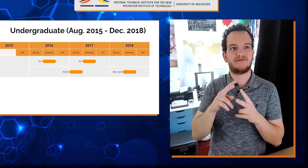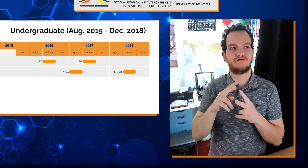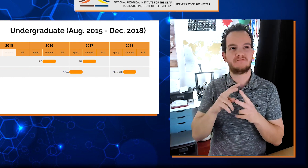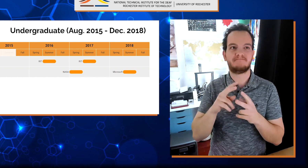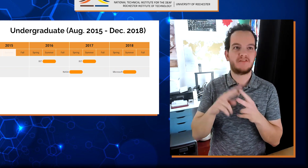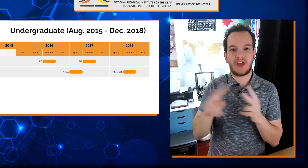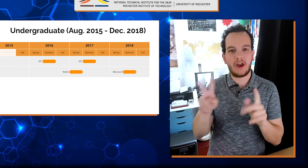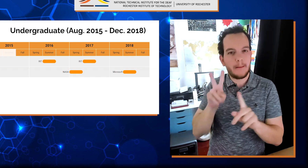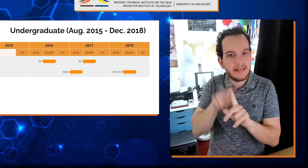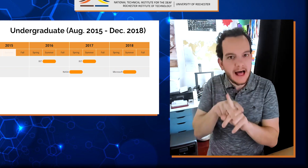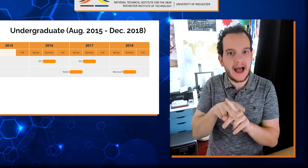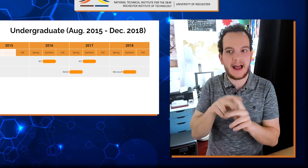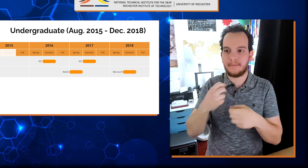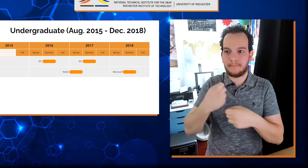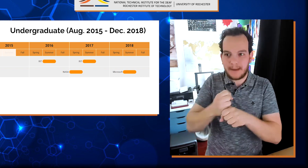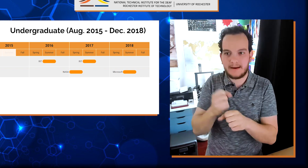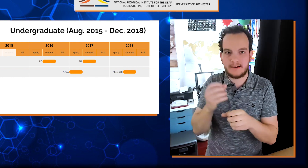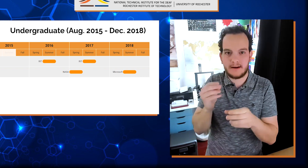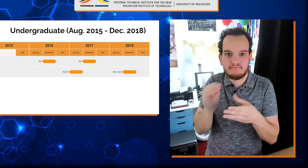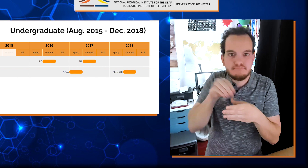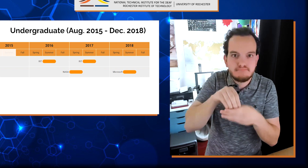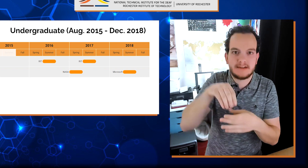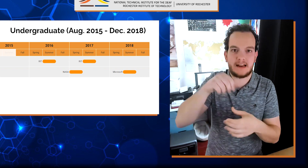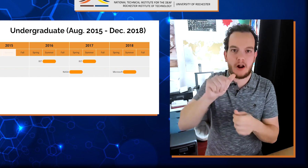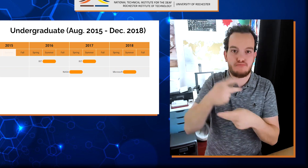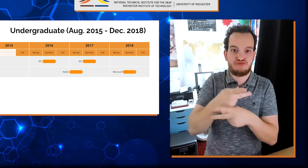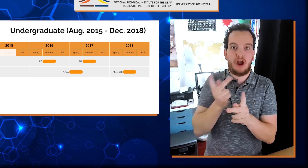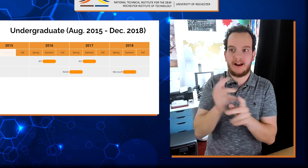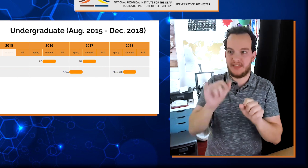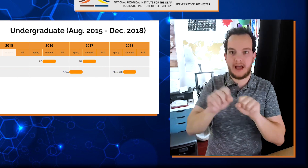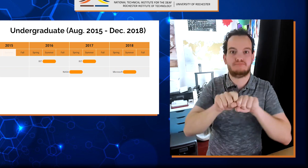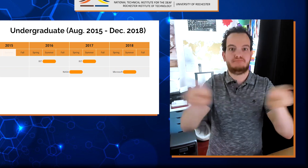It was very applied work.